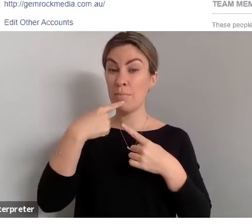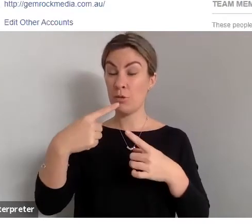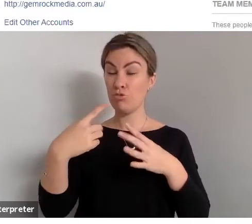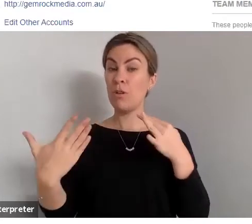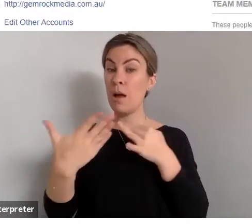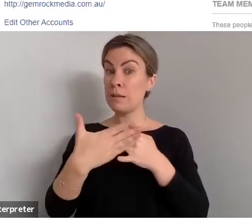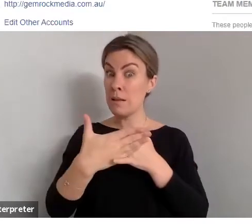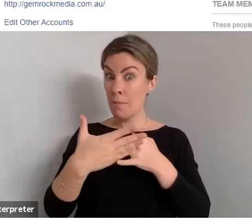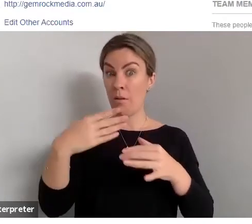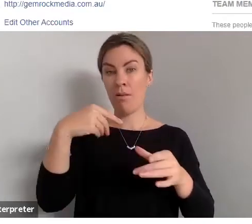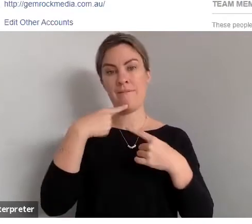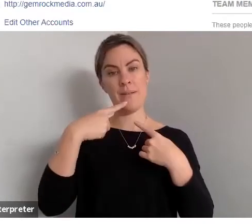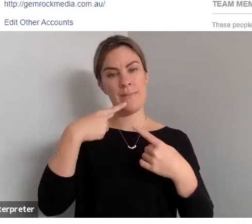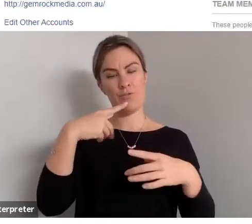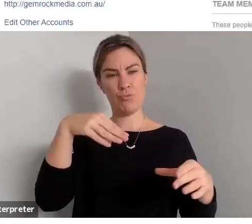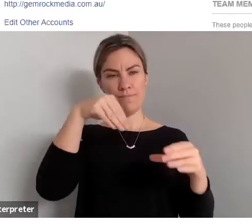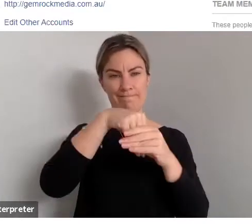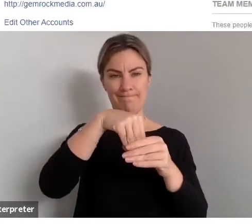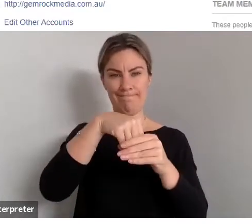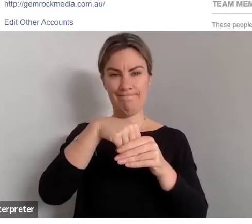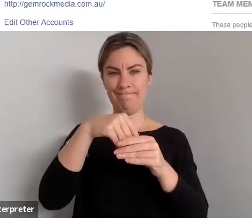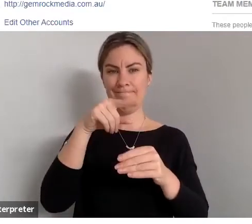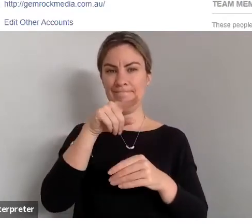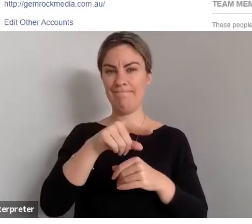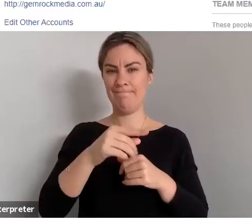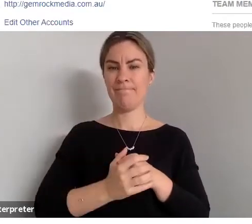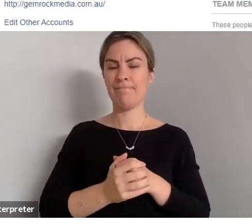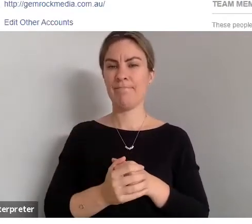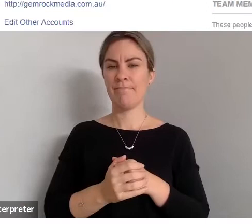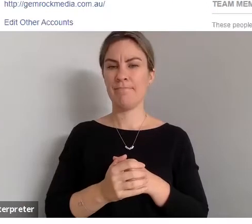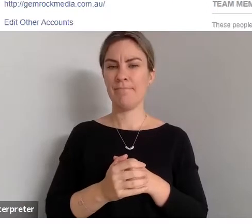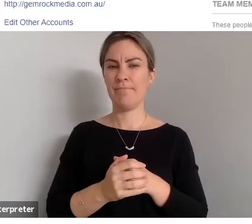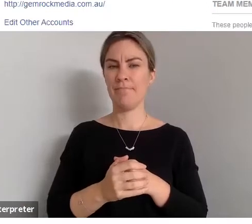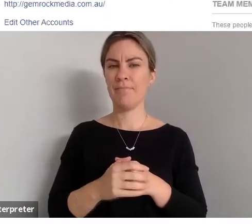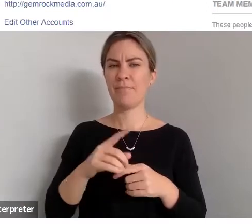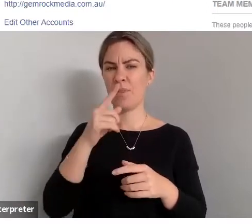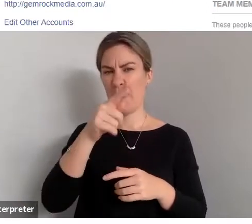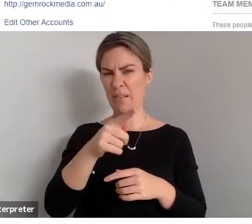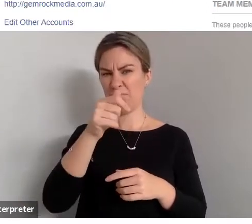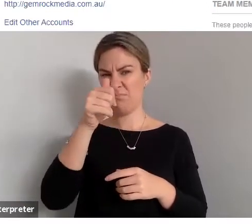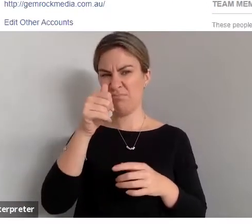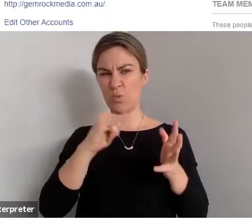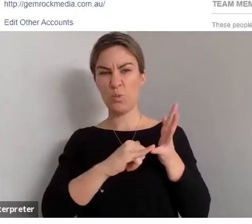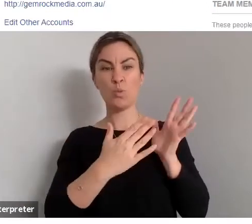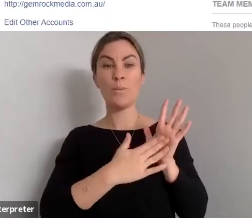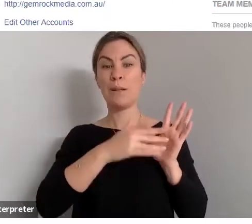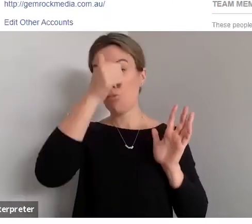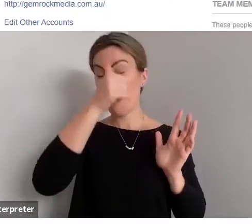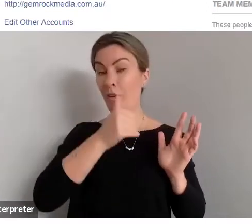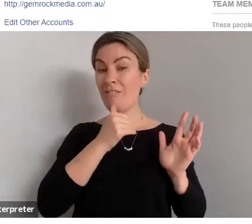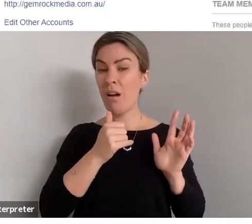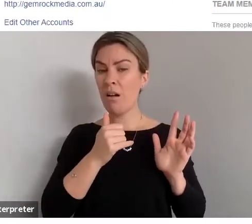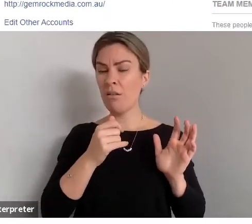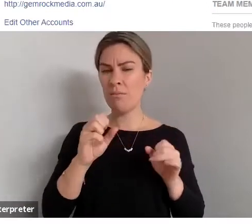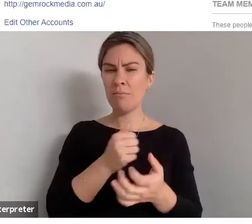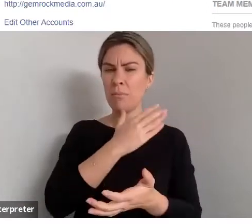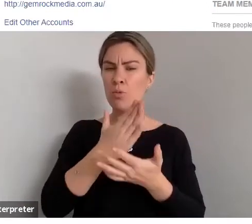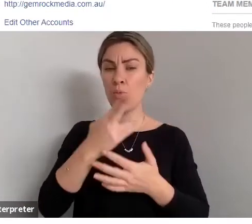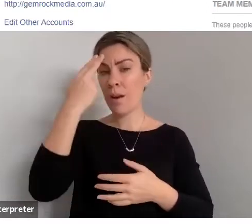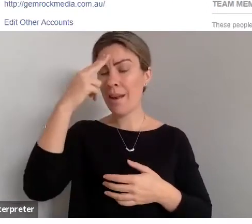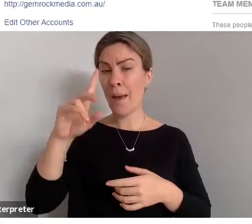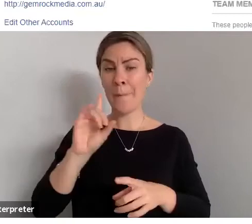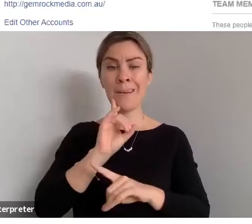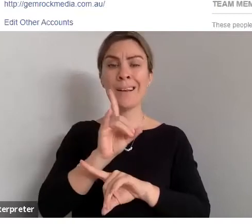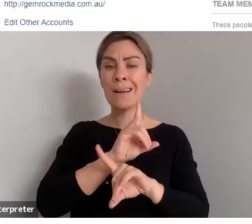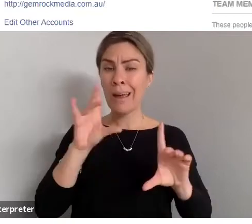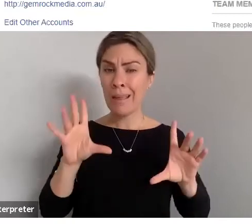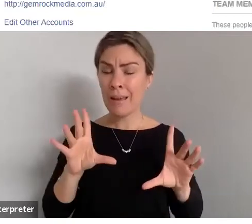Making sure your name is Clare, relevant, easily associated with